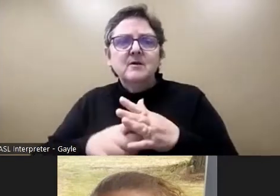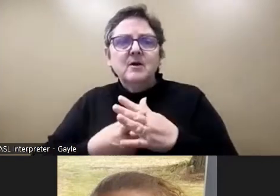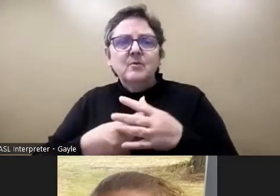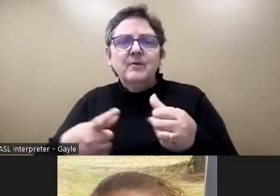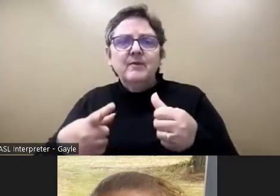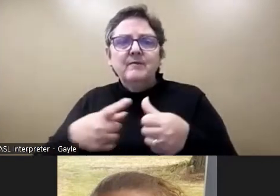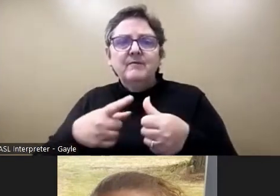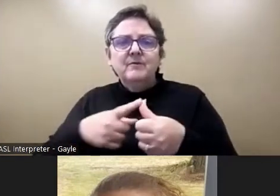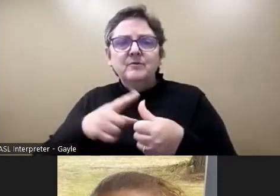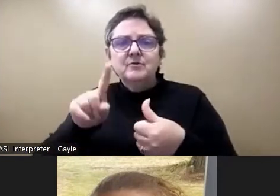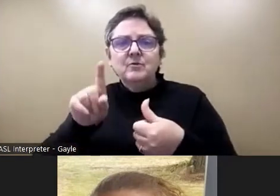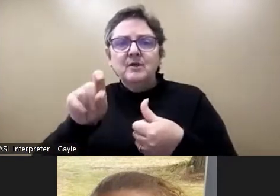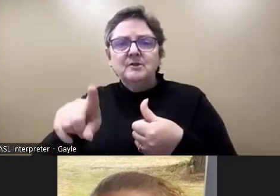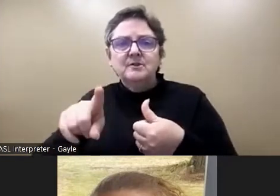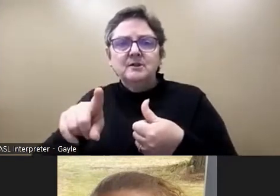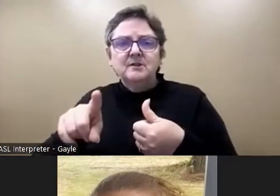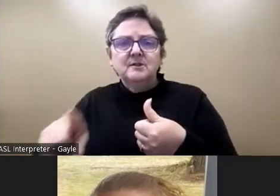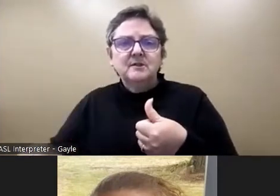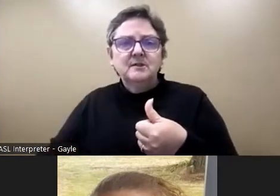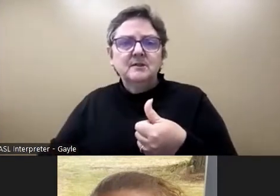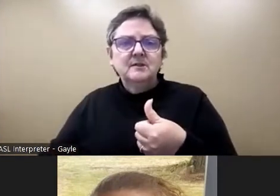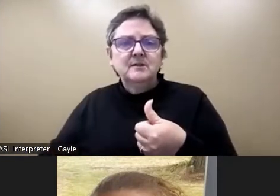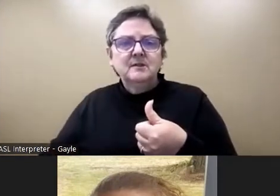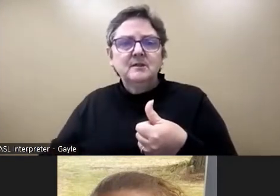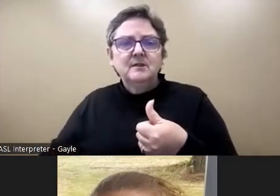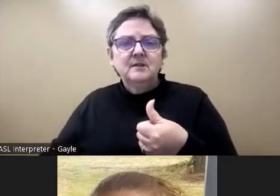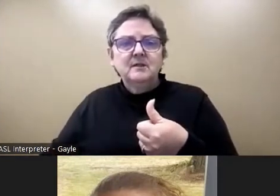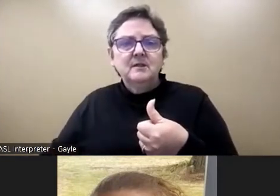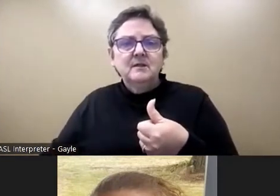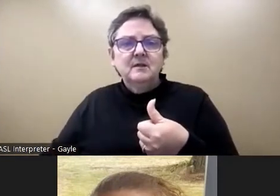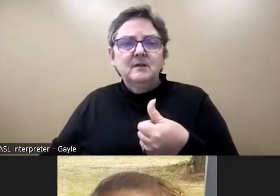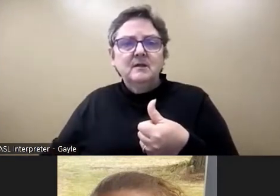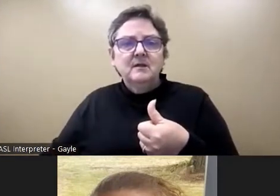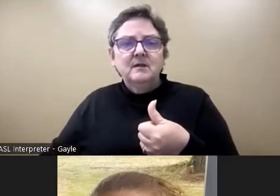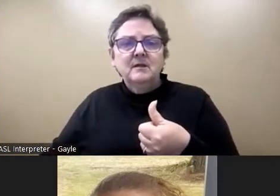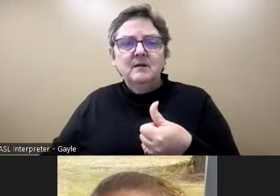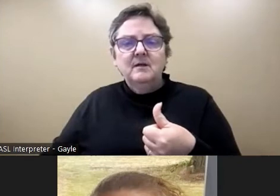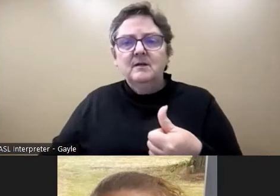which was technology as a tool for access, dissemination and enhancement.